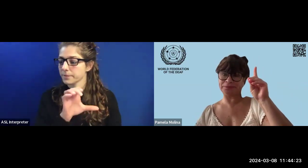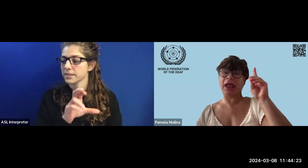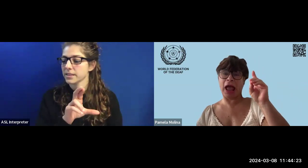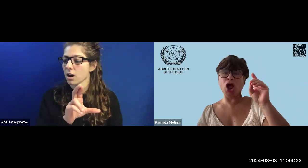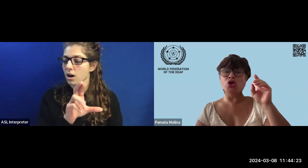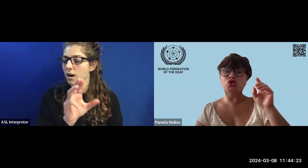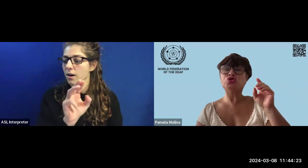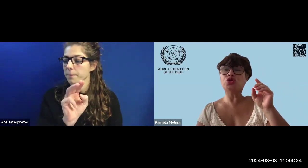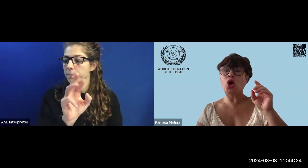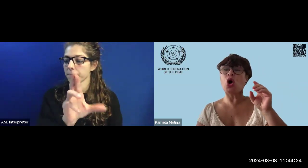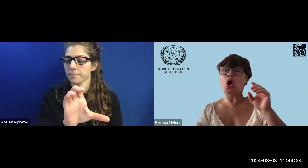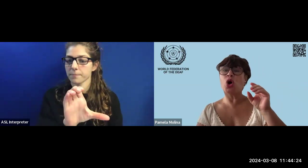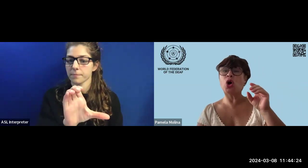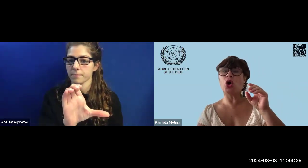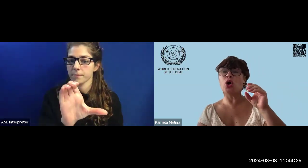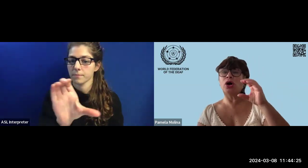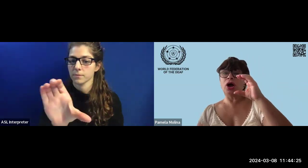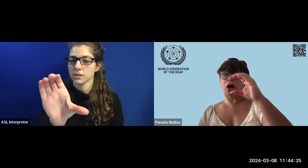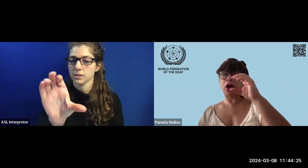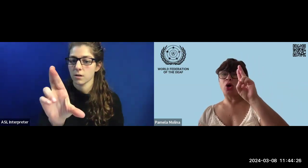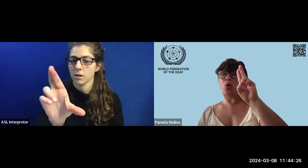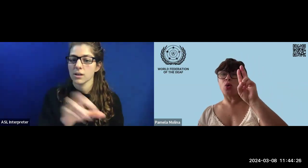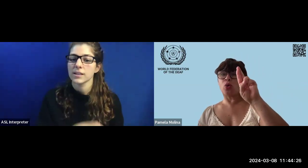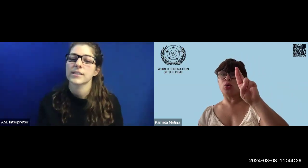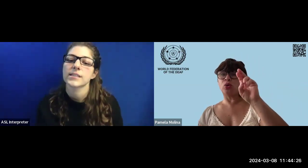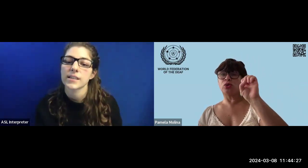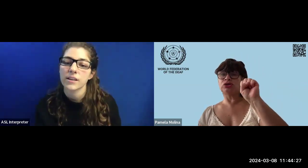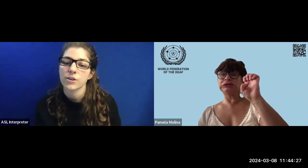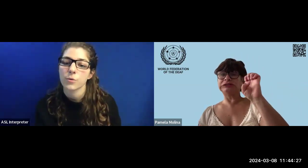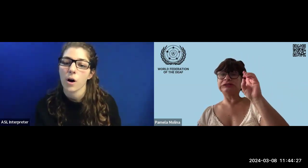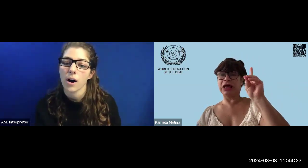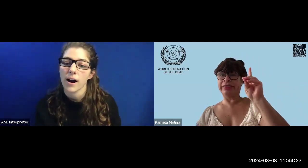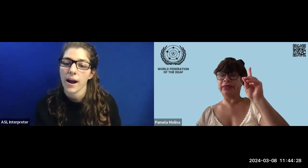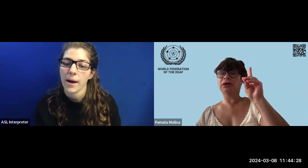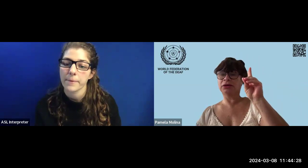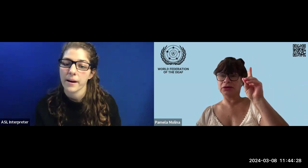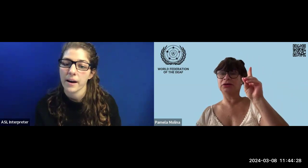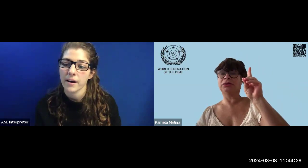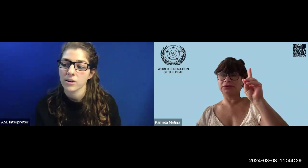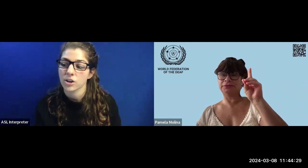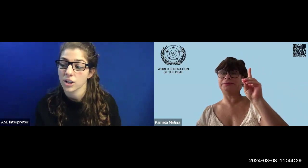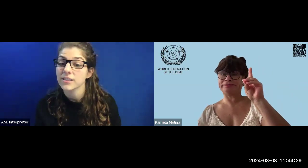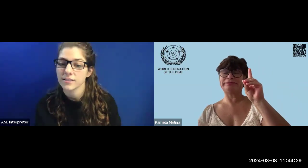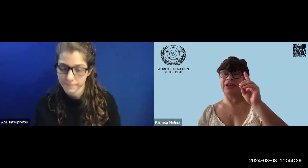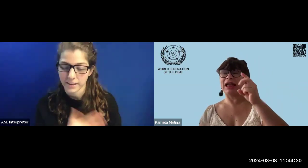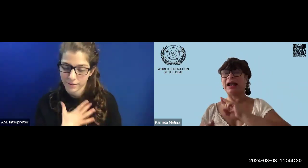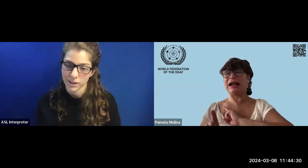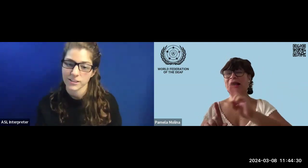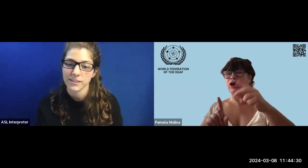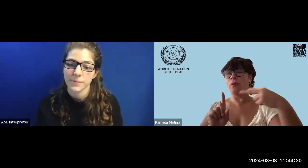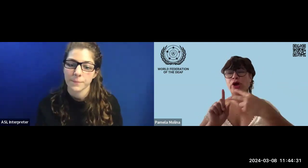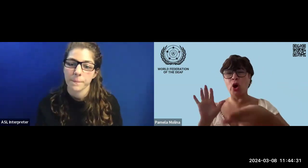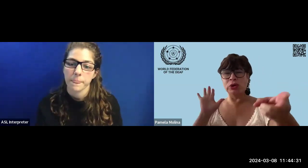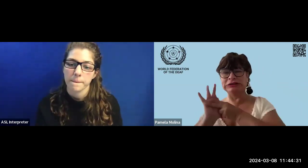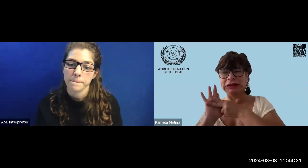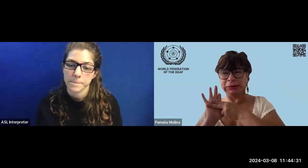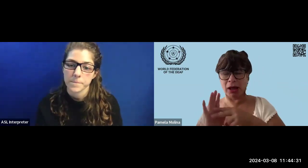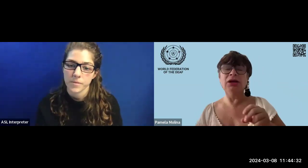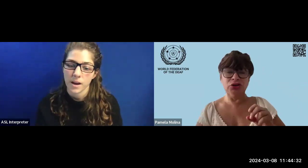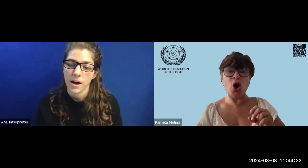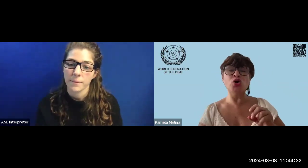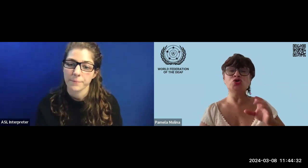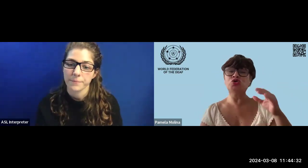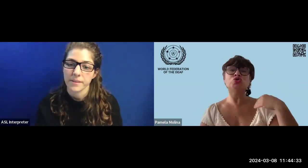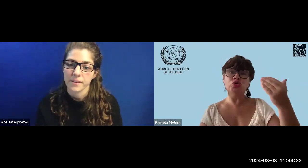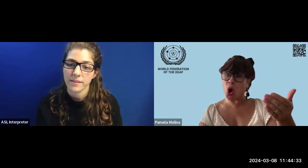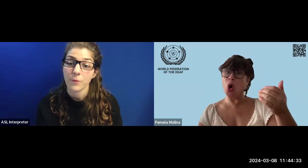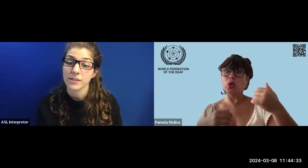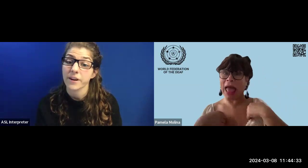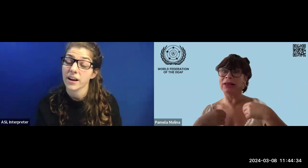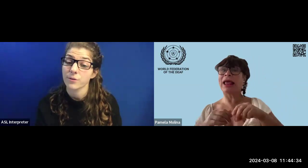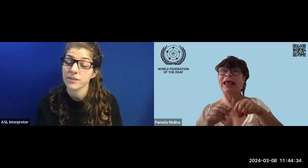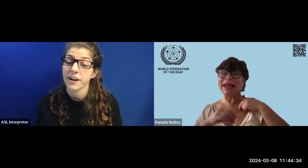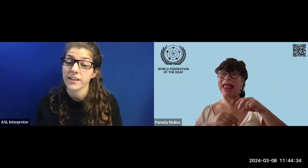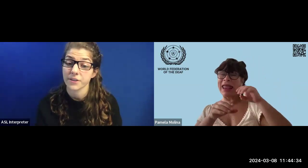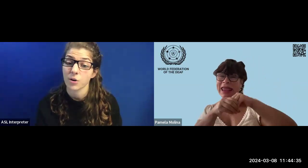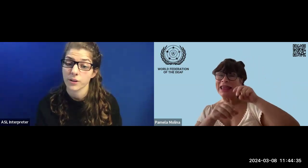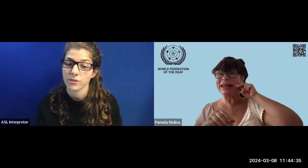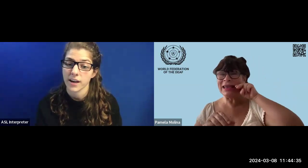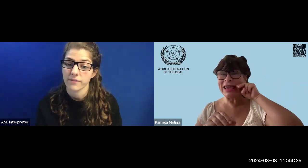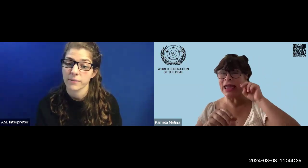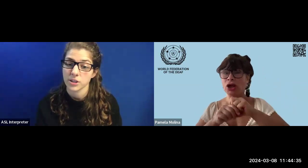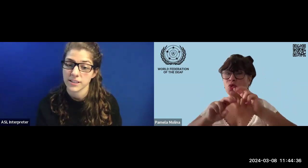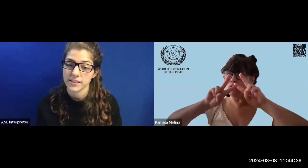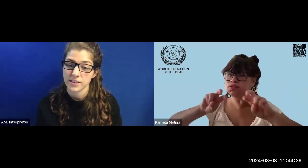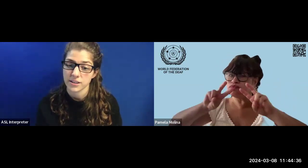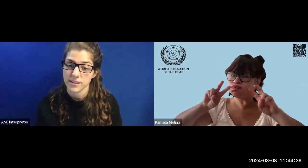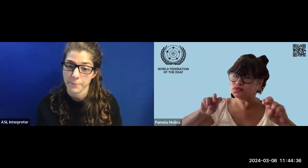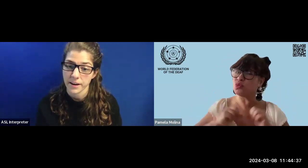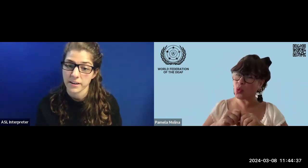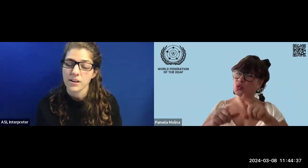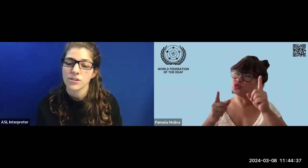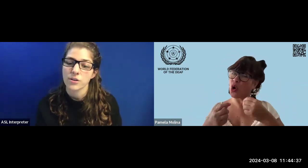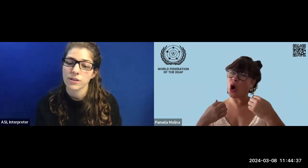CUR -- Kursk, it was very difficult when those kind of emergency disasters happened.